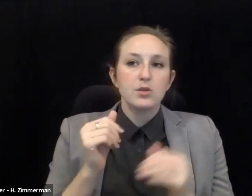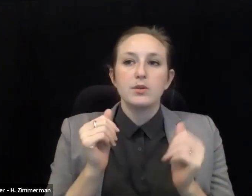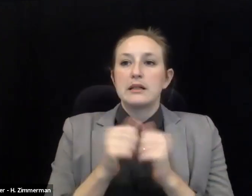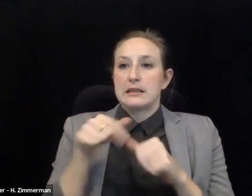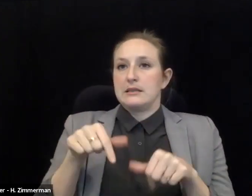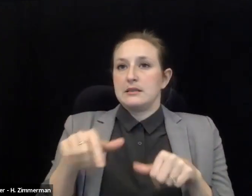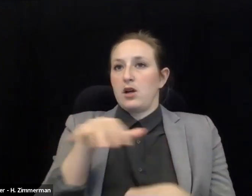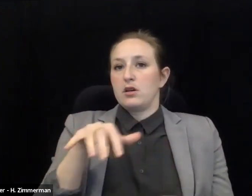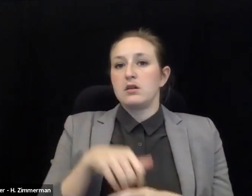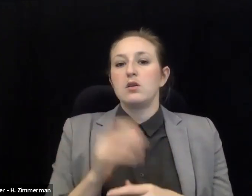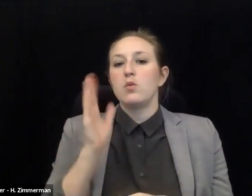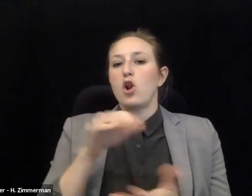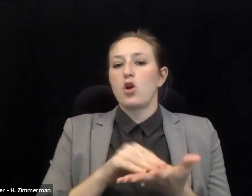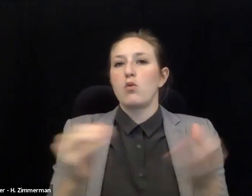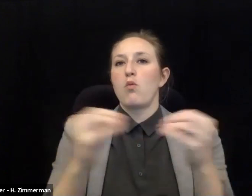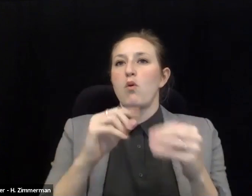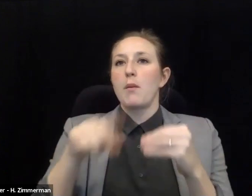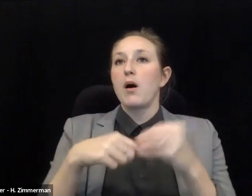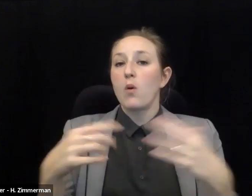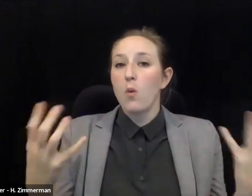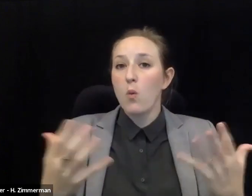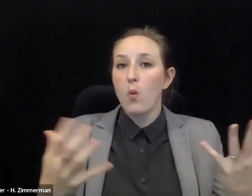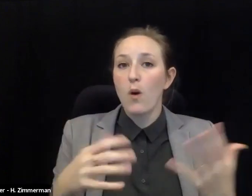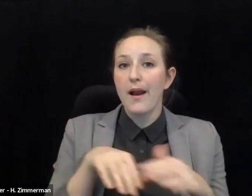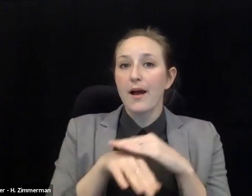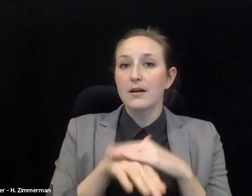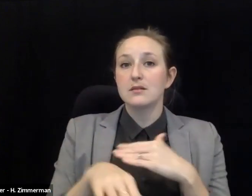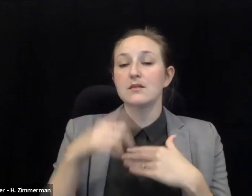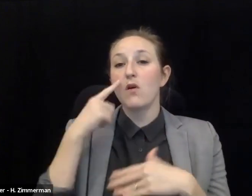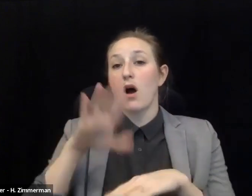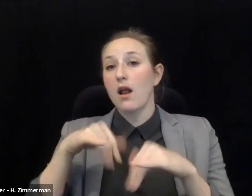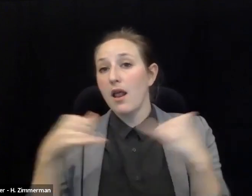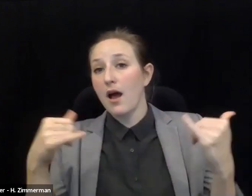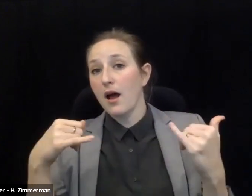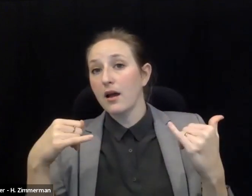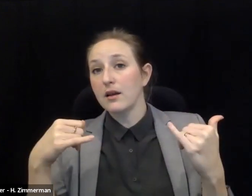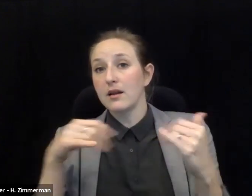going to learn more about what access to virtual environments looks like when specifically applied